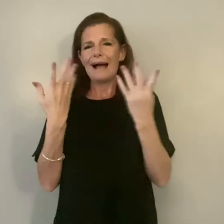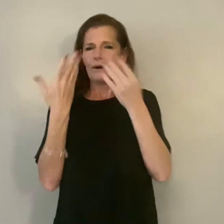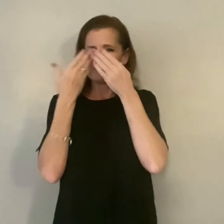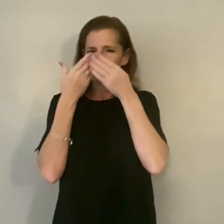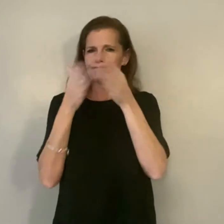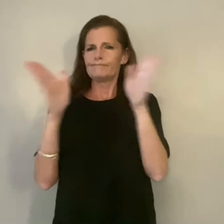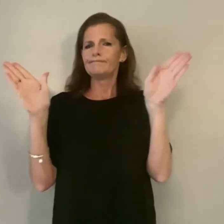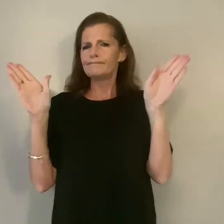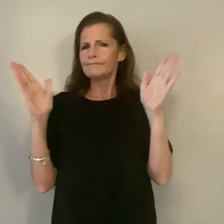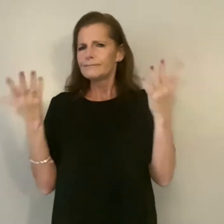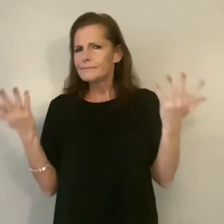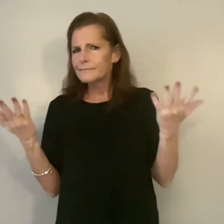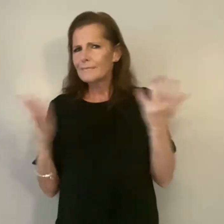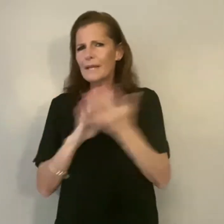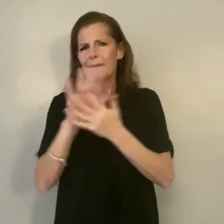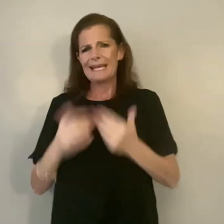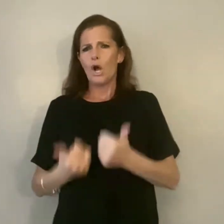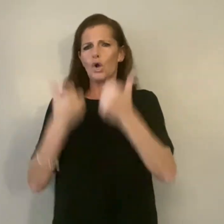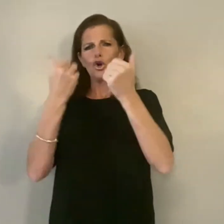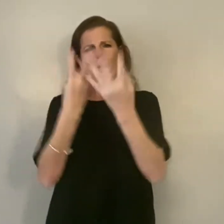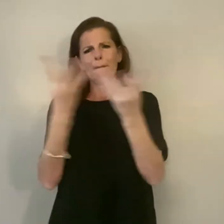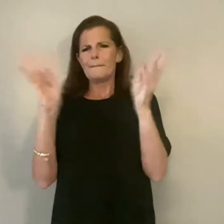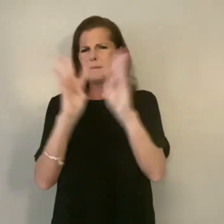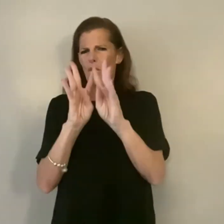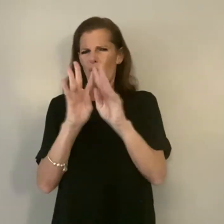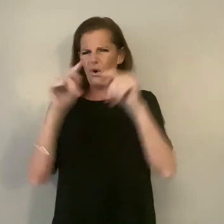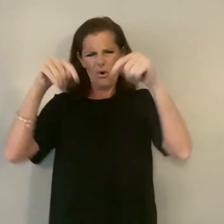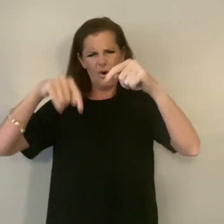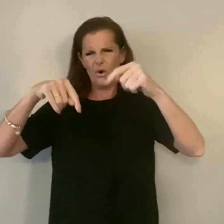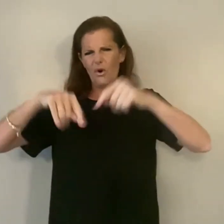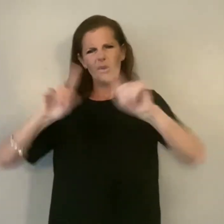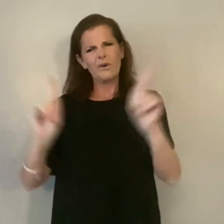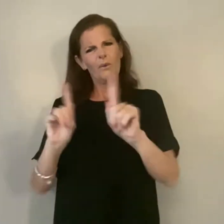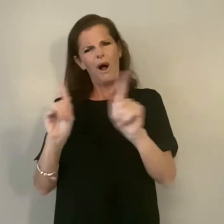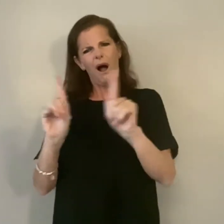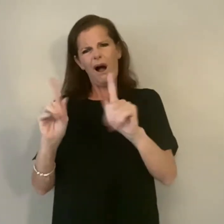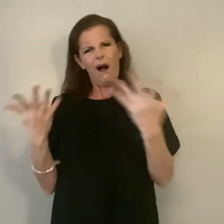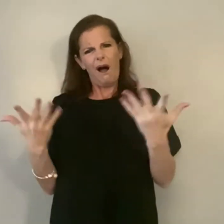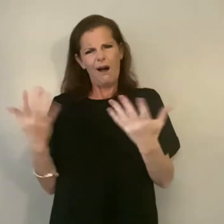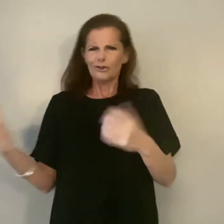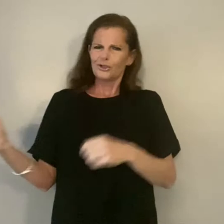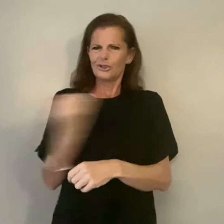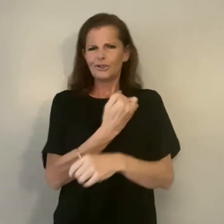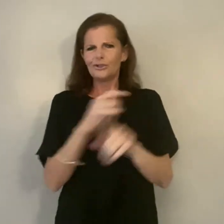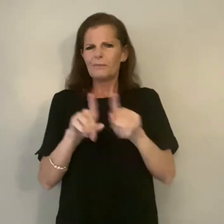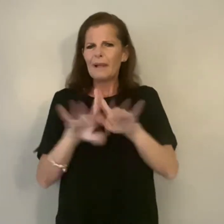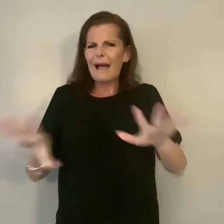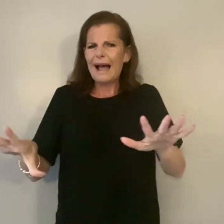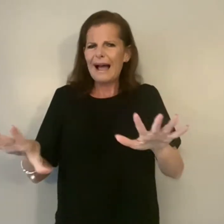a really global view. What should a good ball look like and feel like if you're a board member